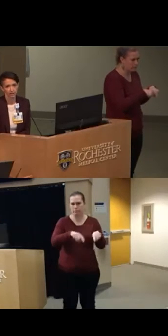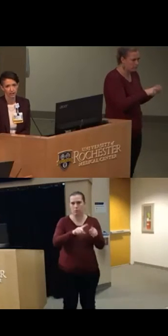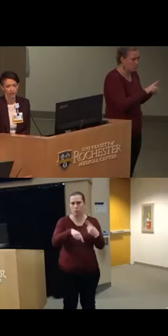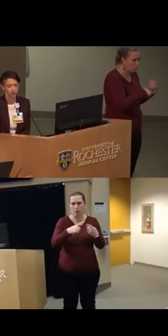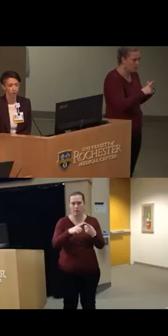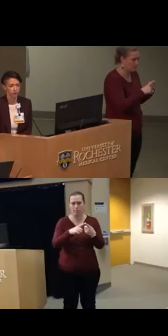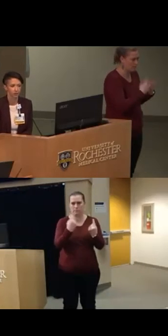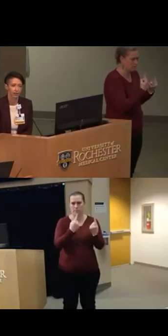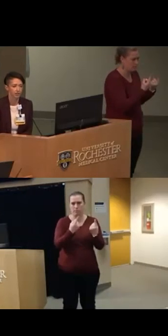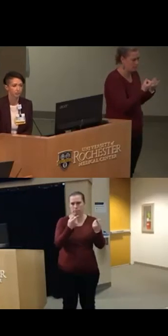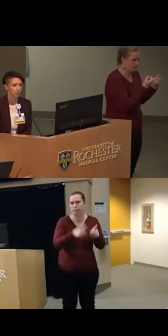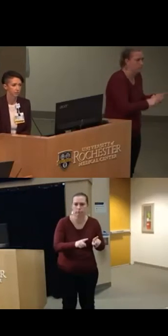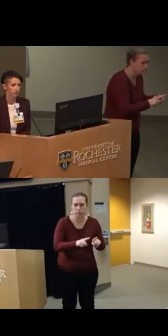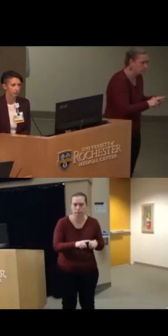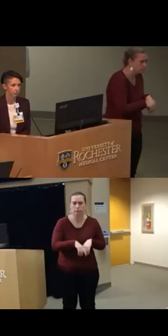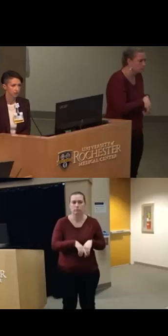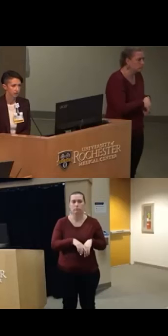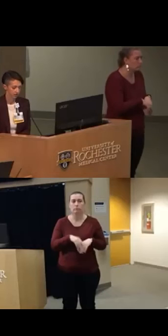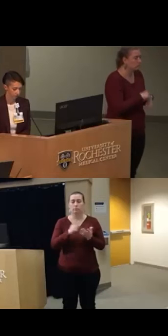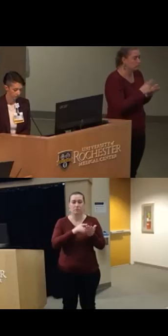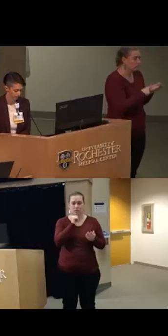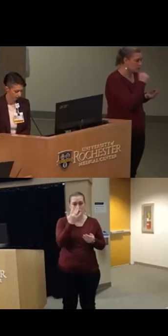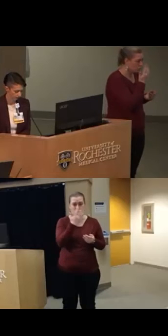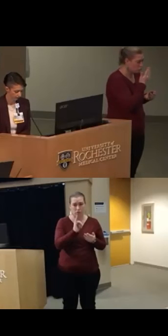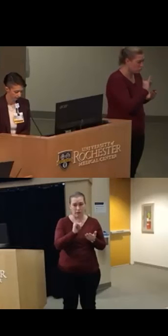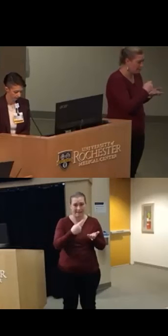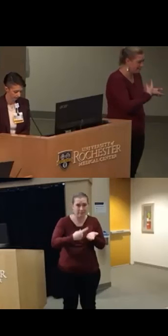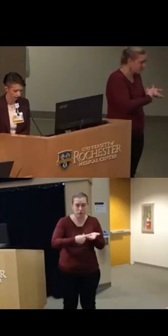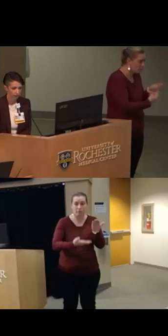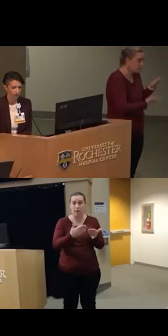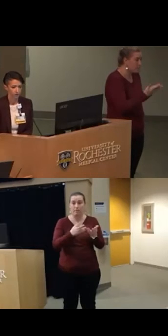it it doesn't always look like a debrief it could be a supervisor calling and saying I